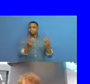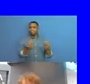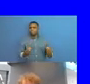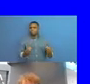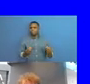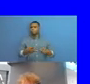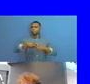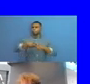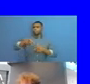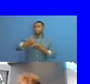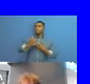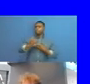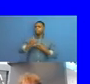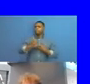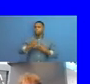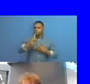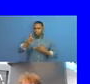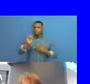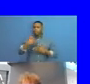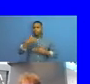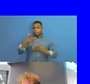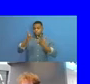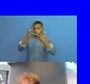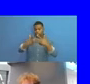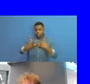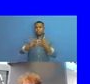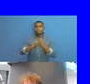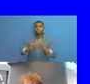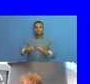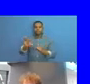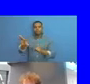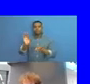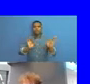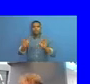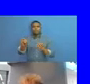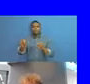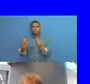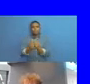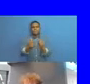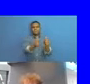to develop a proposal but we need to find something out, then you can maybe stop and schedule a new meetings,